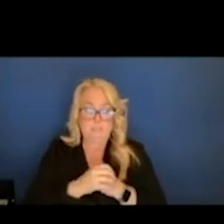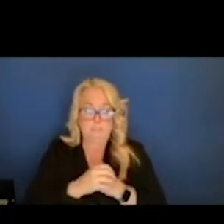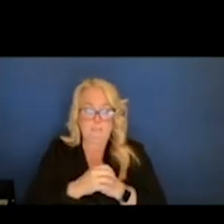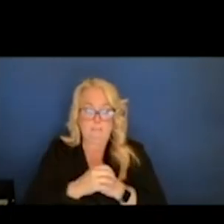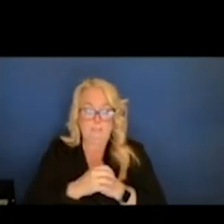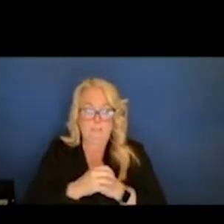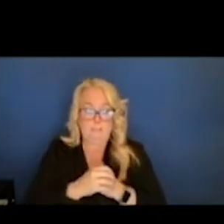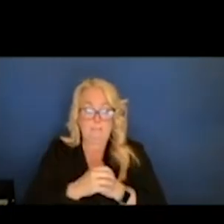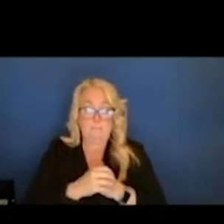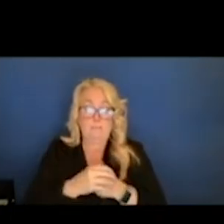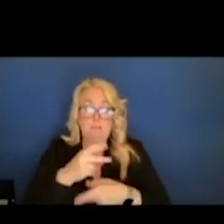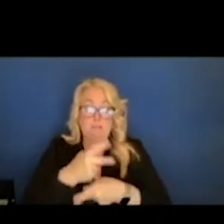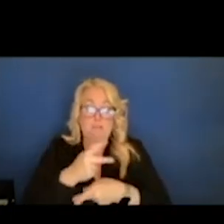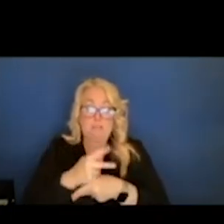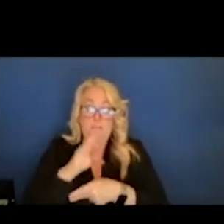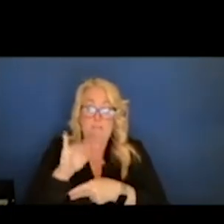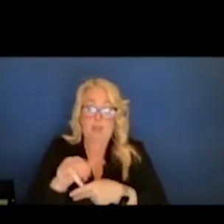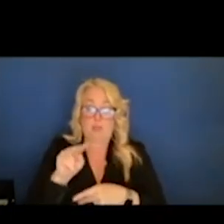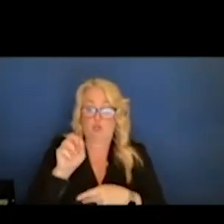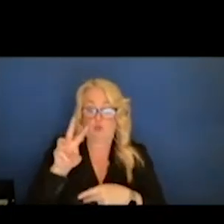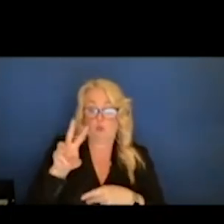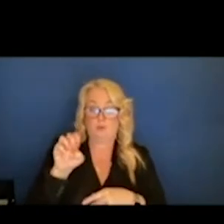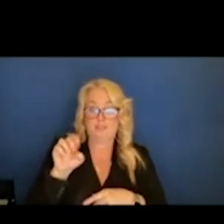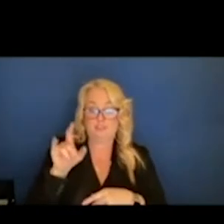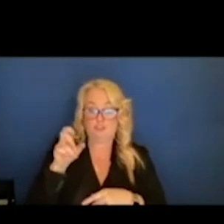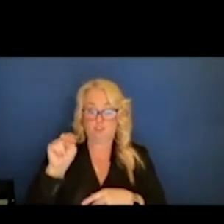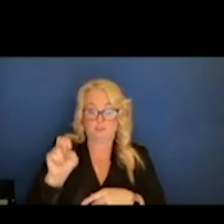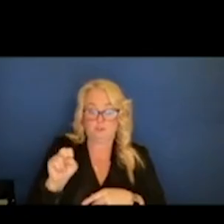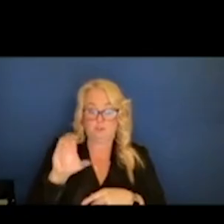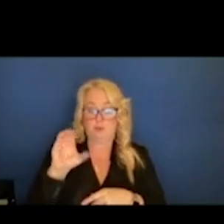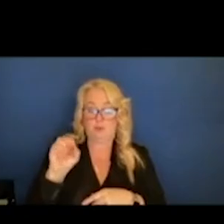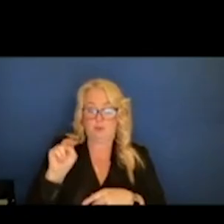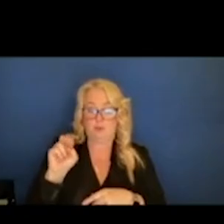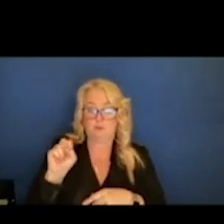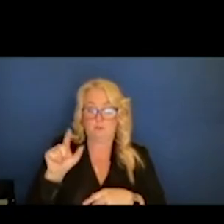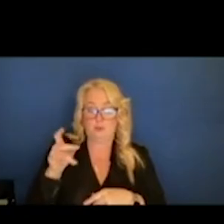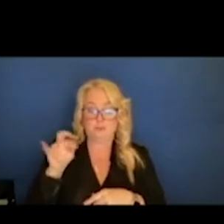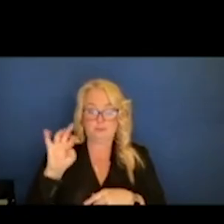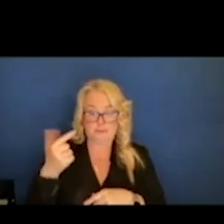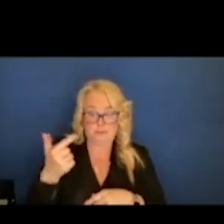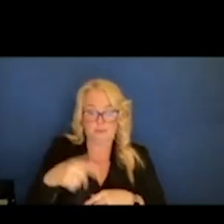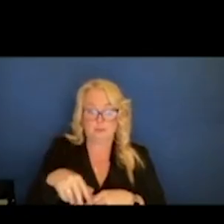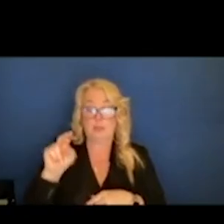Maintained by New Editions Consulting, NCRTM is the central clearinghouse for